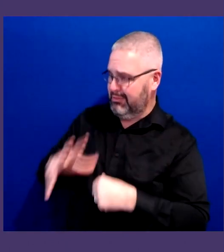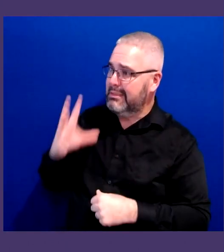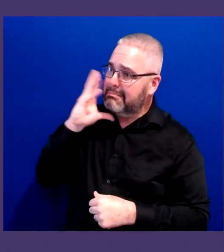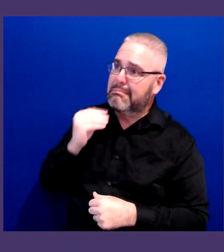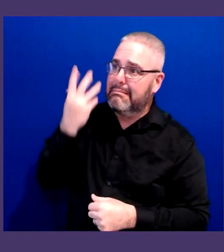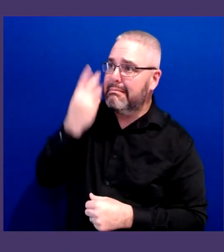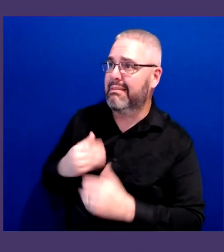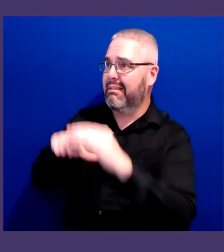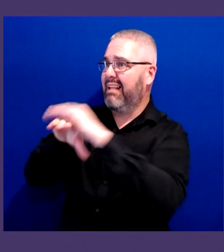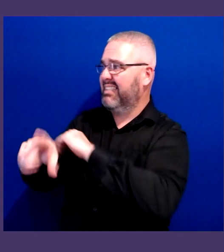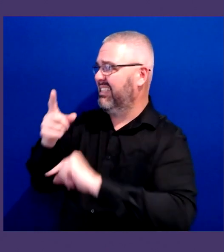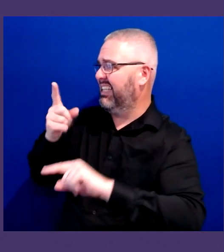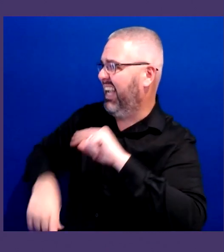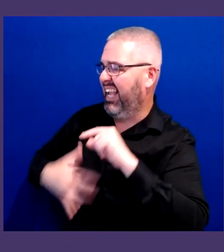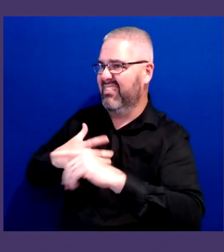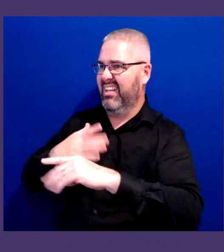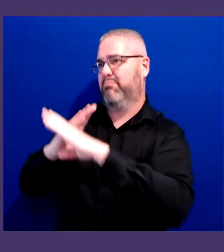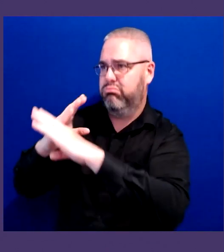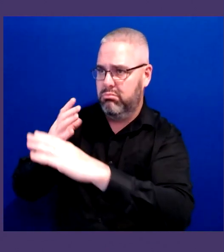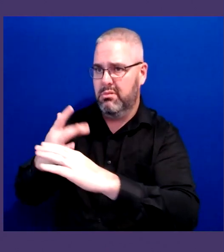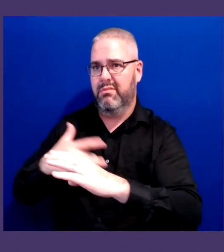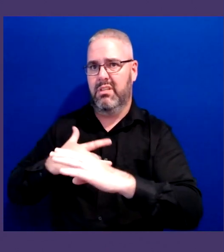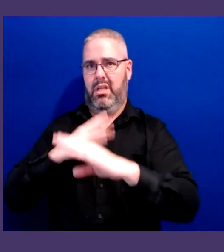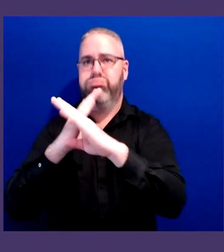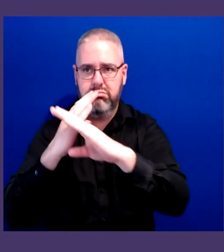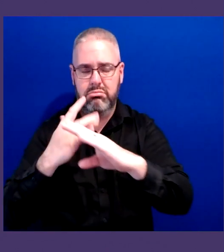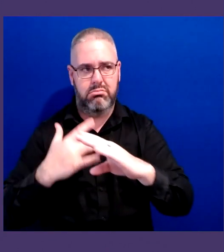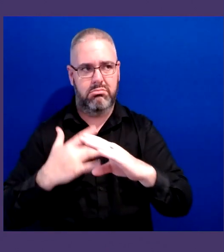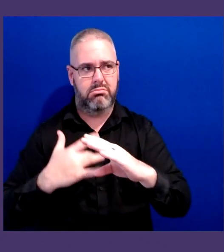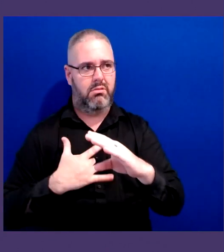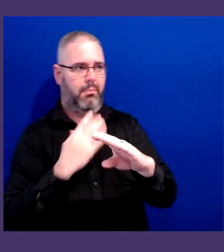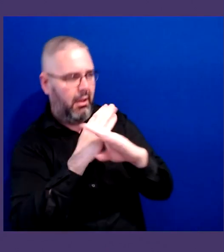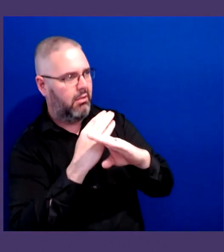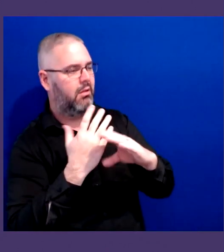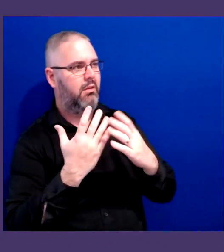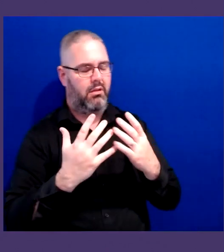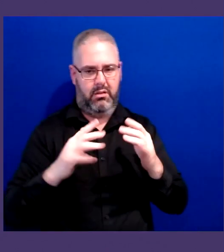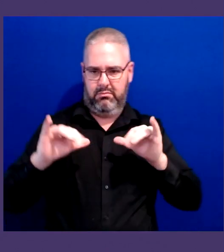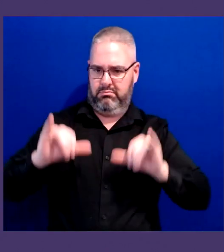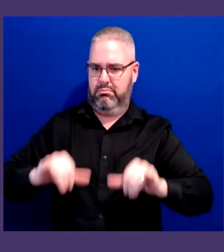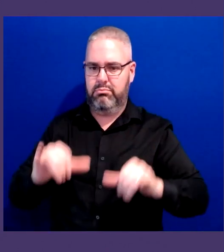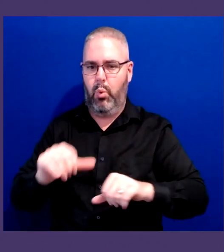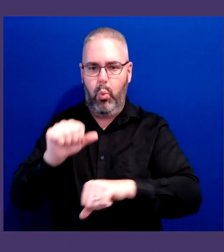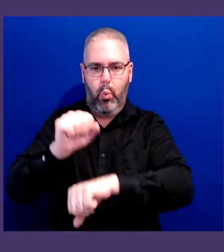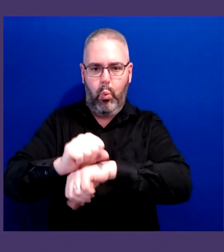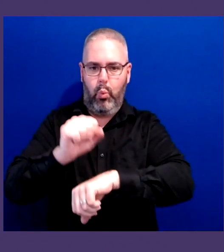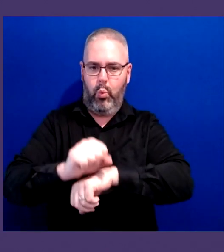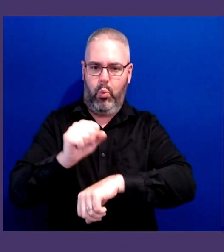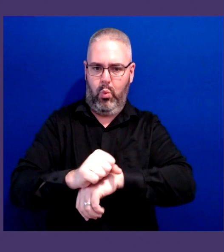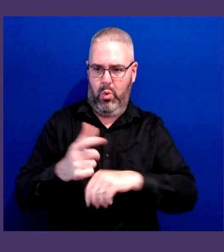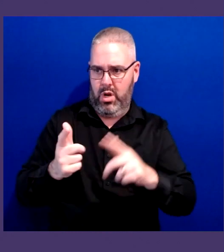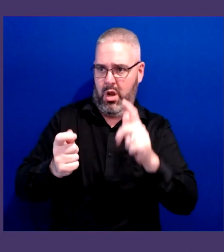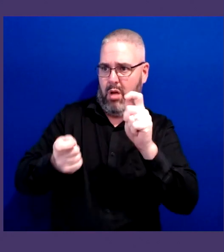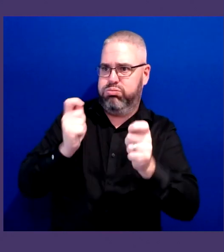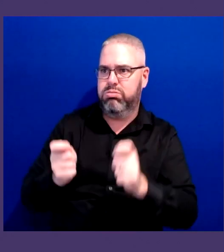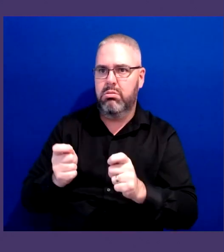Through that, suddenly, all these workplace adaptations that we've been arguing for for so long,